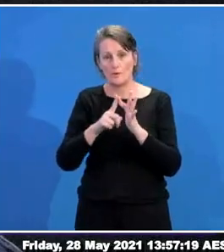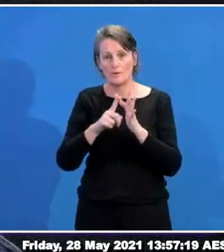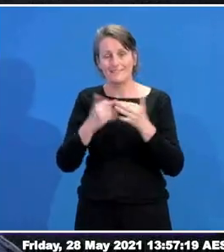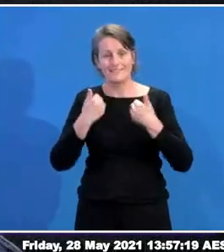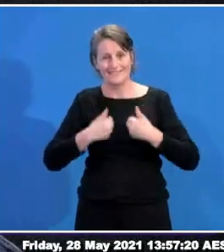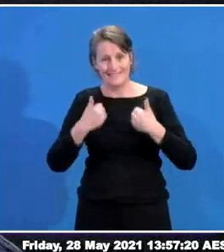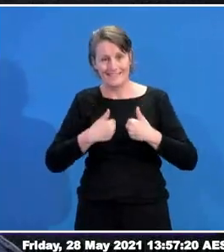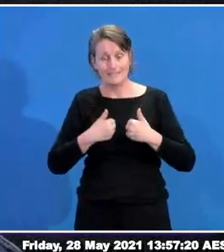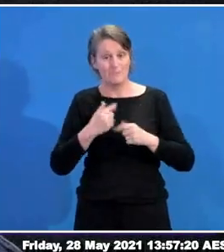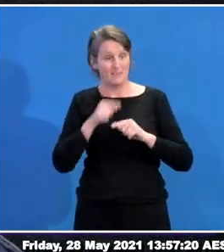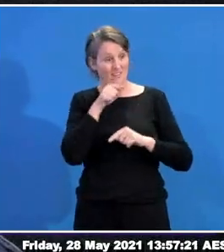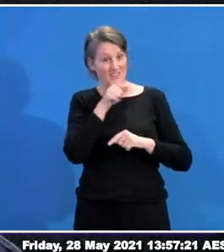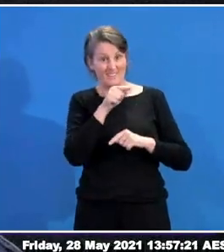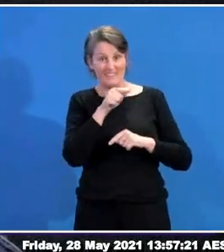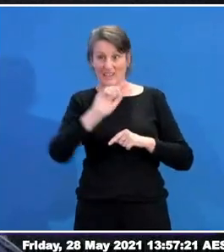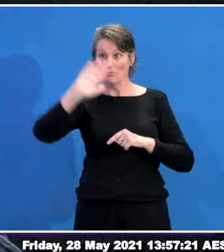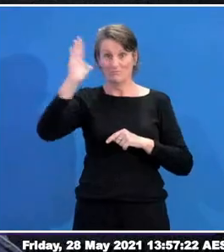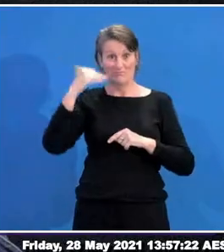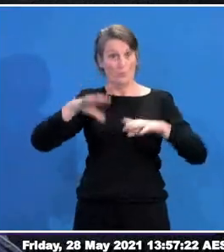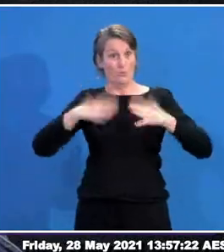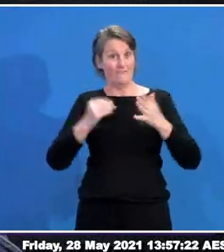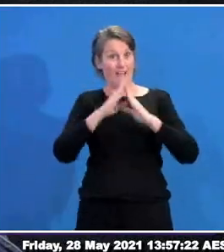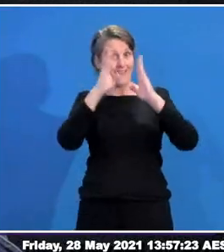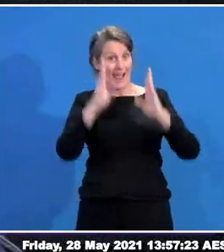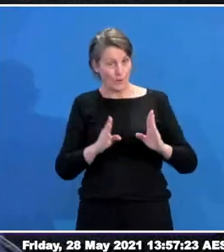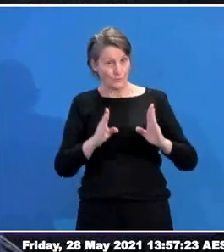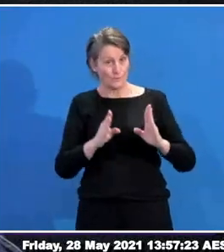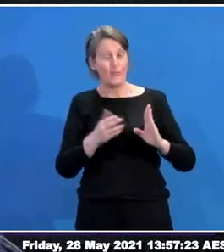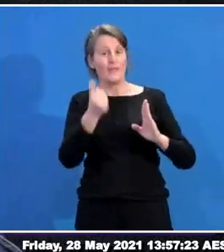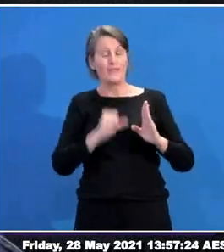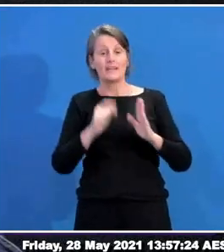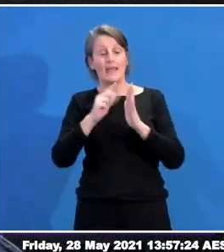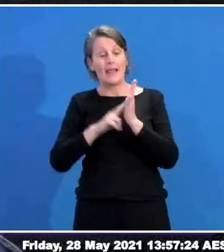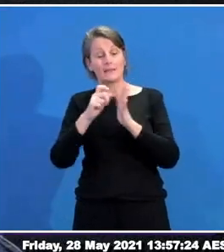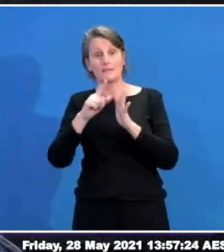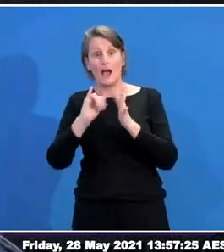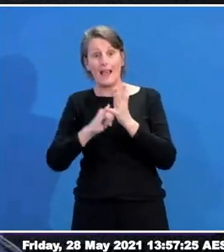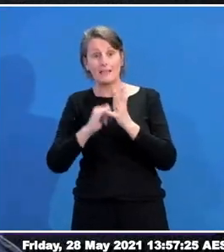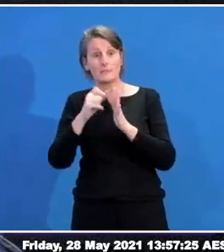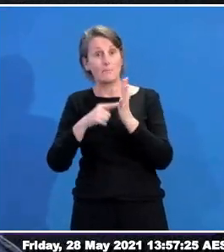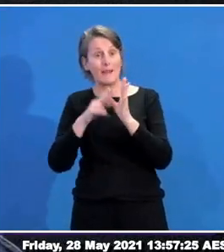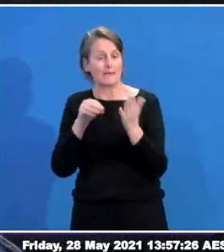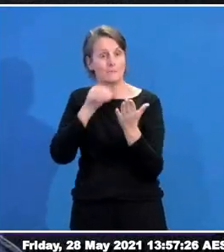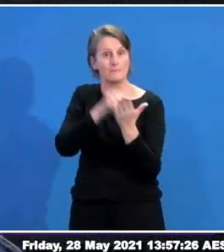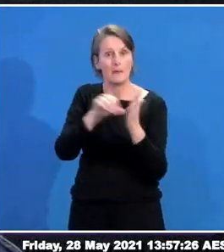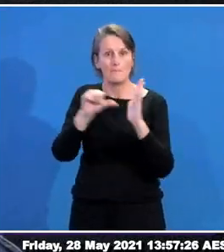we paid home modifications as a one-off into their plan, they are able to stay in their home with their care package.